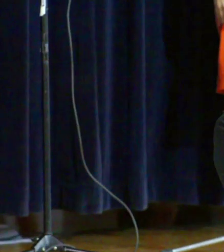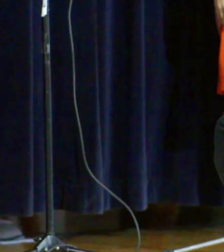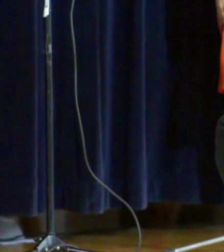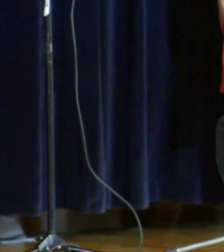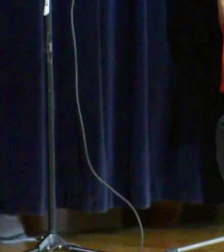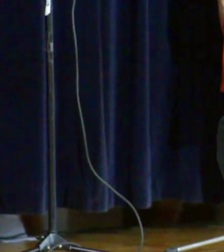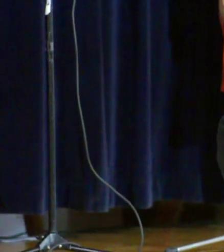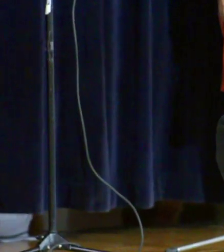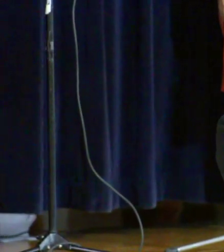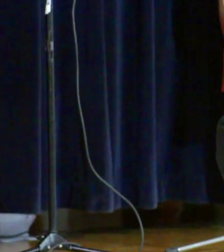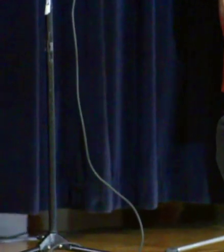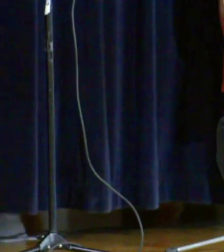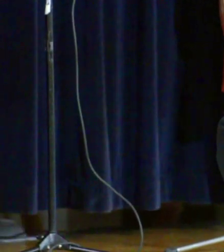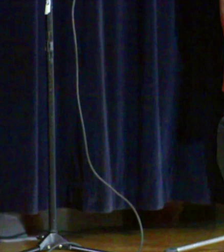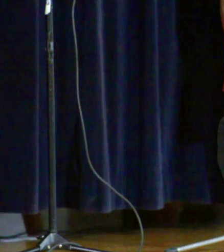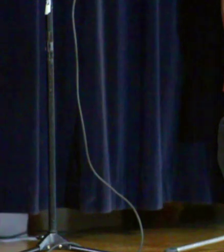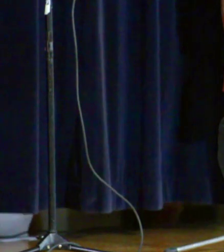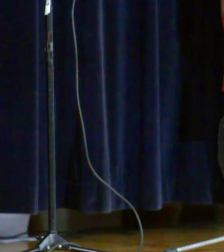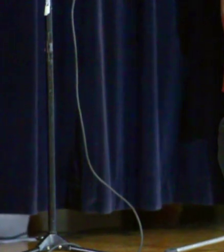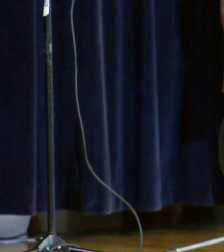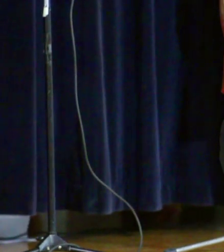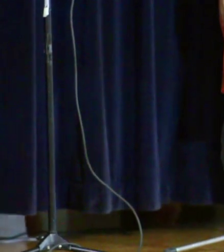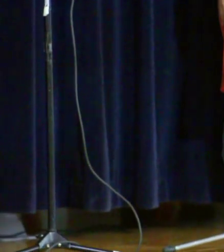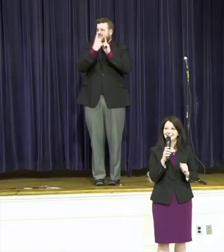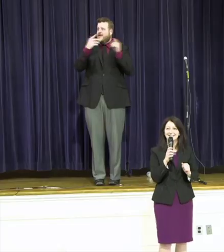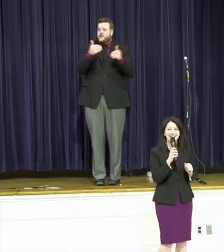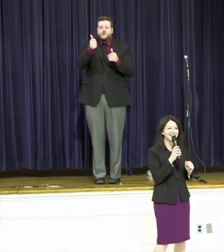Please come up, introduce yourself and lets get to work. Thanks.